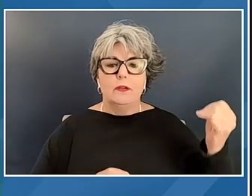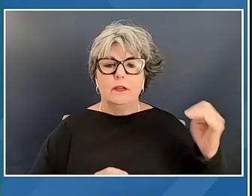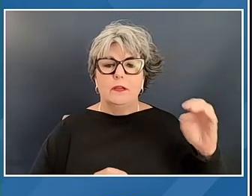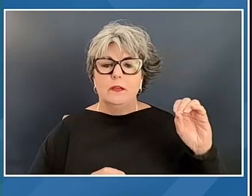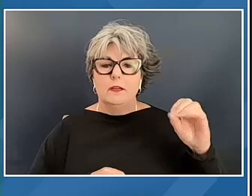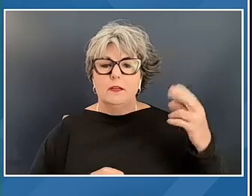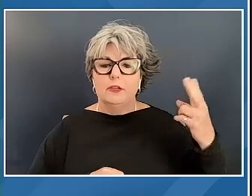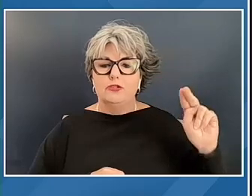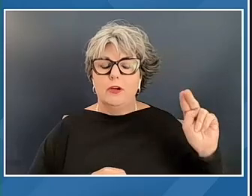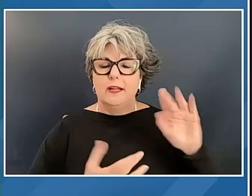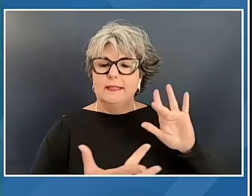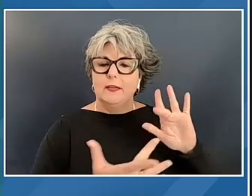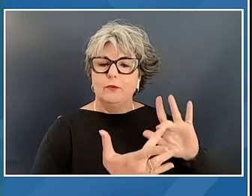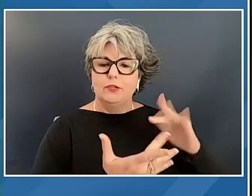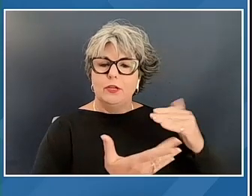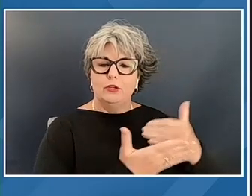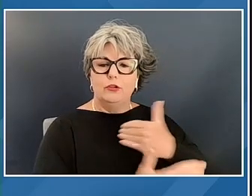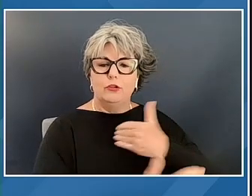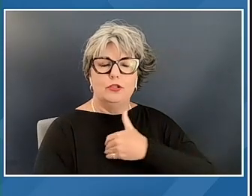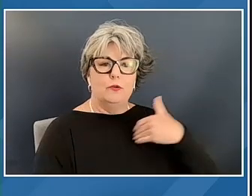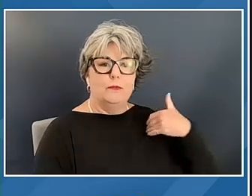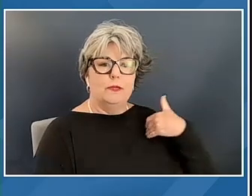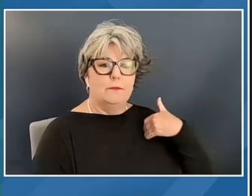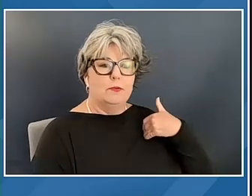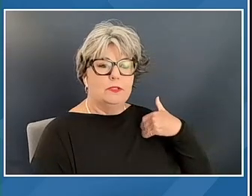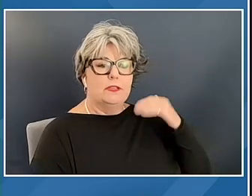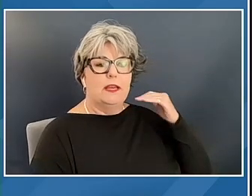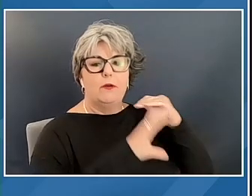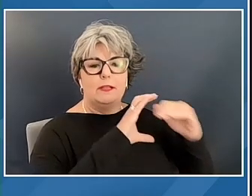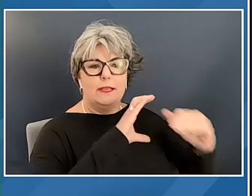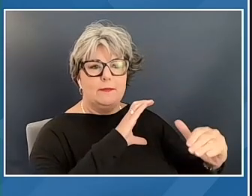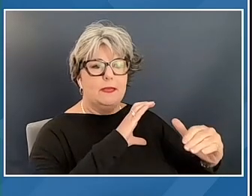Yep. John, I will email that to you, their email and phone number.